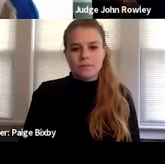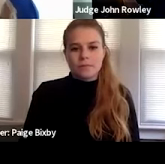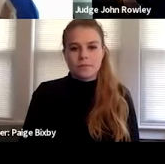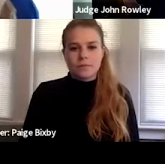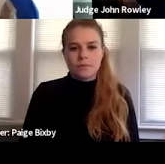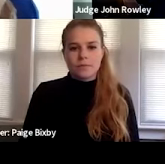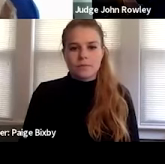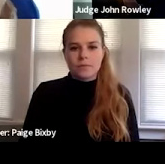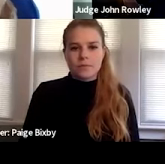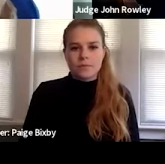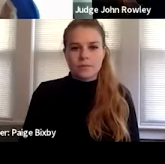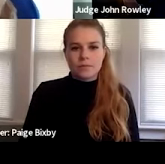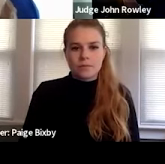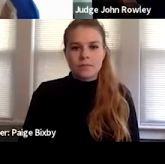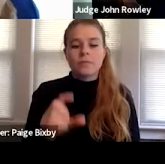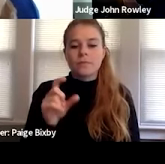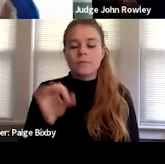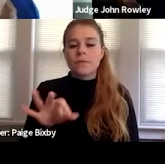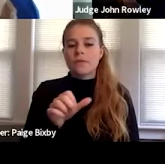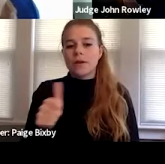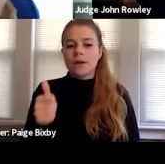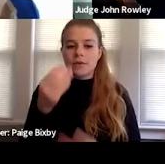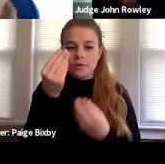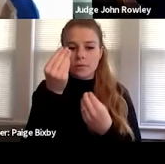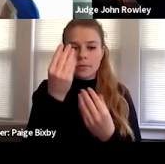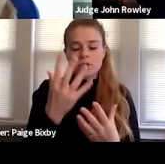And if you have any other information or any questions for the GAINS Center,